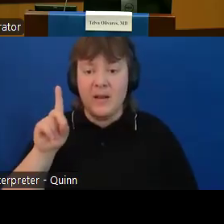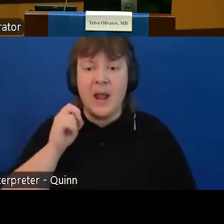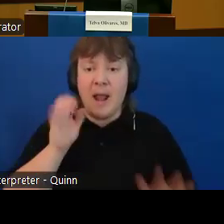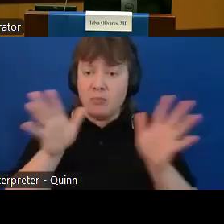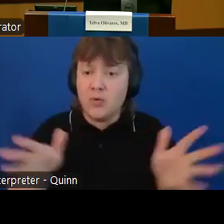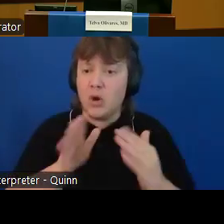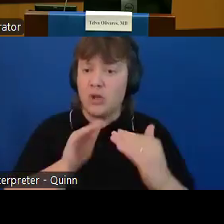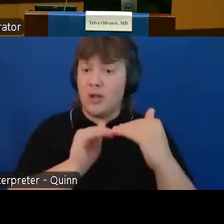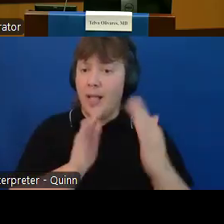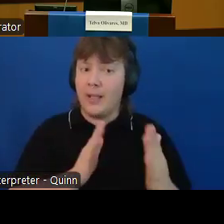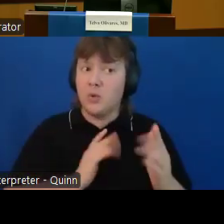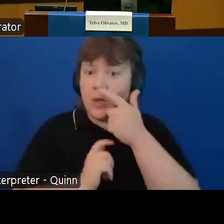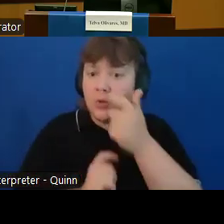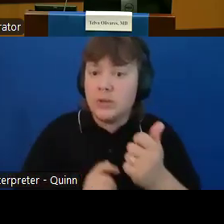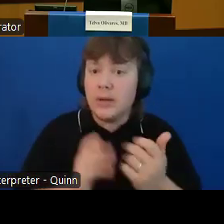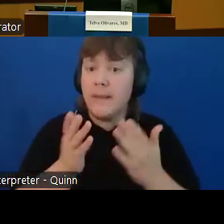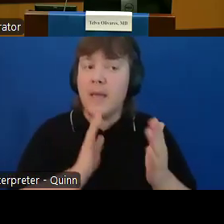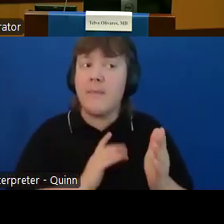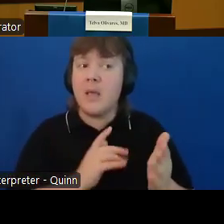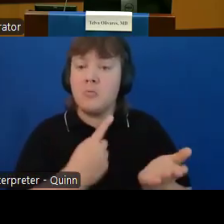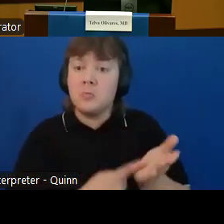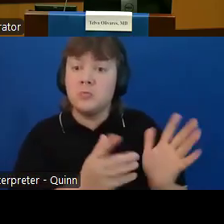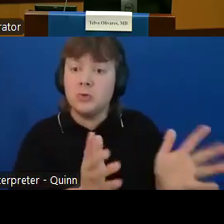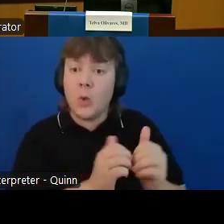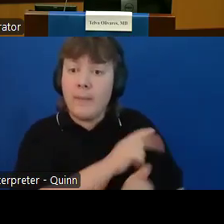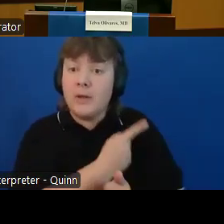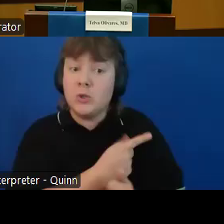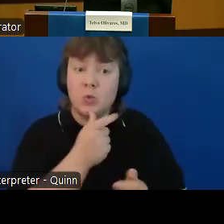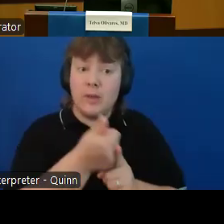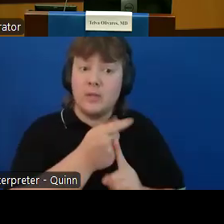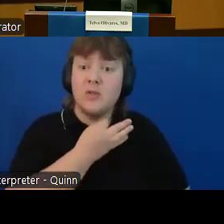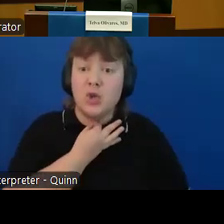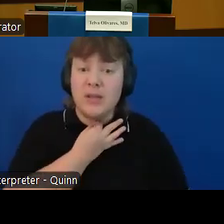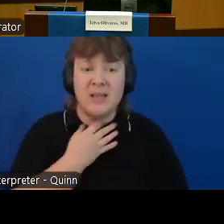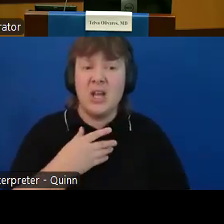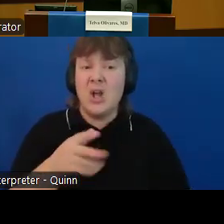interest in this who may engage with patients who are curious to at least spend those 30 to